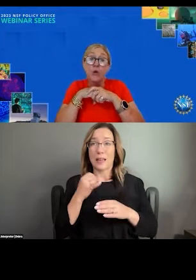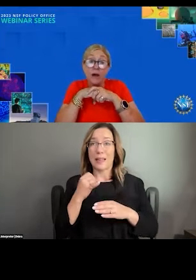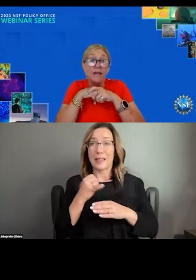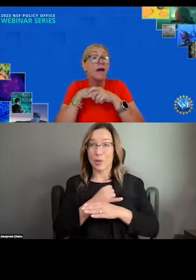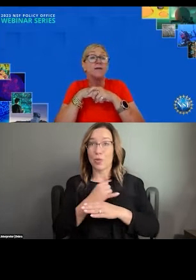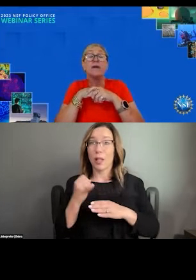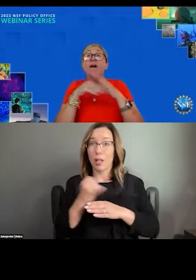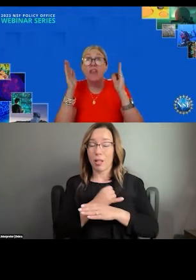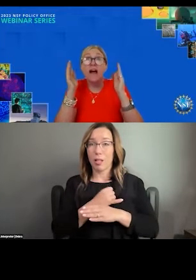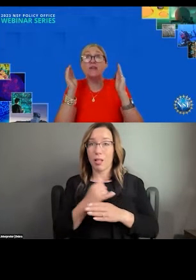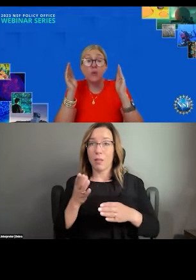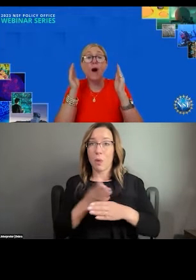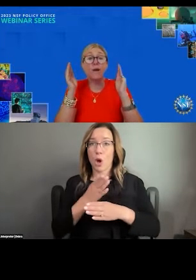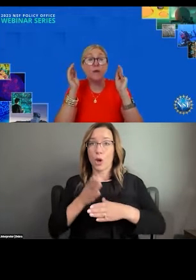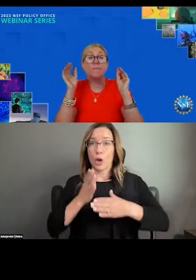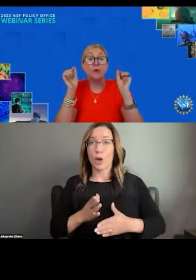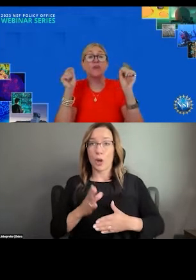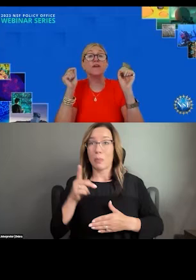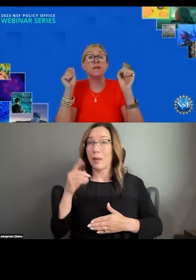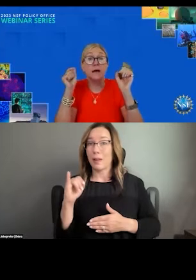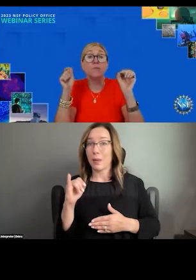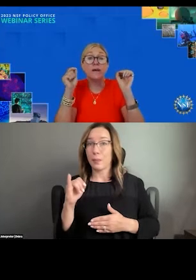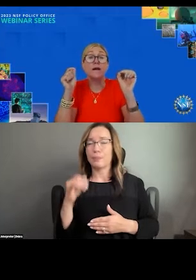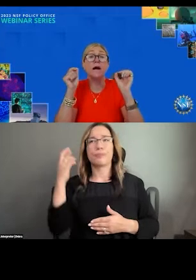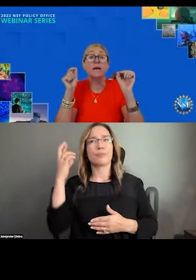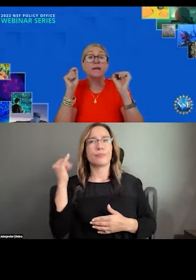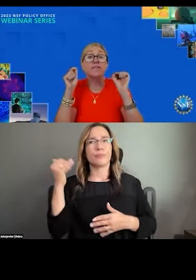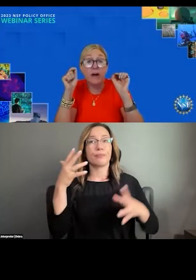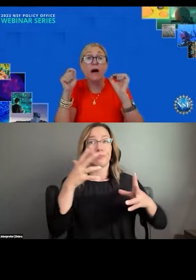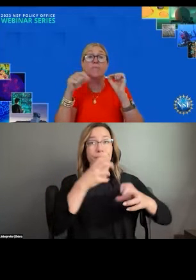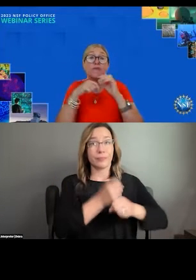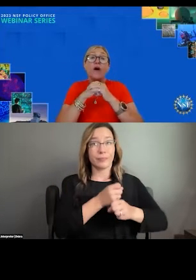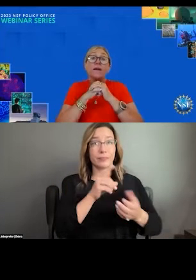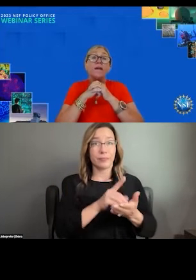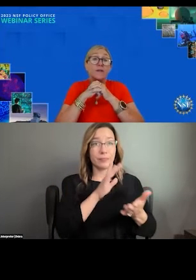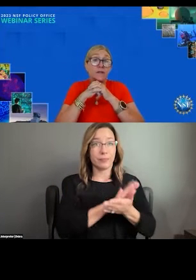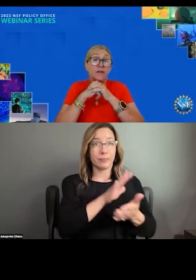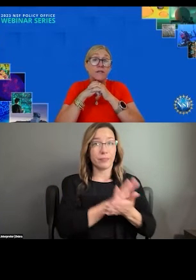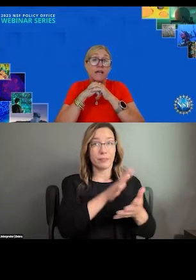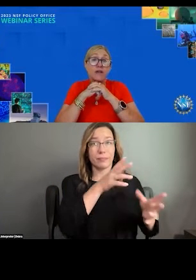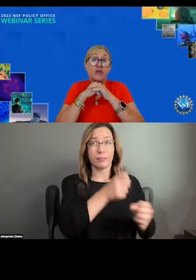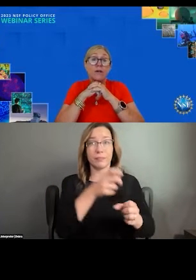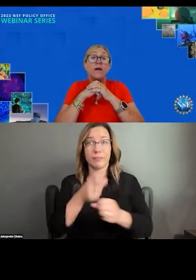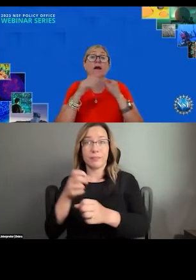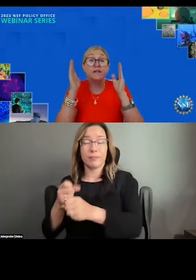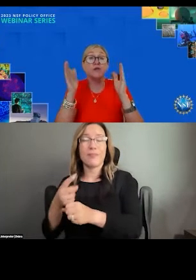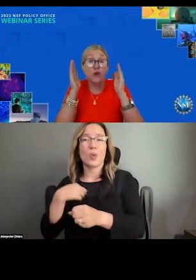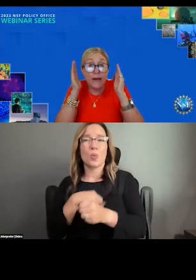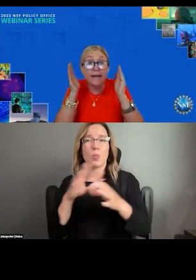Again, that's why we put the summary documents up front in the solicitation so you're